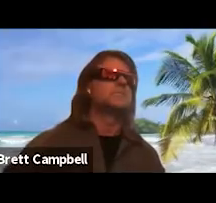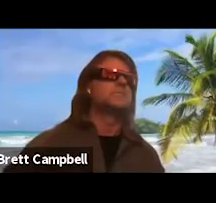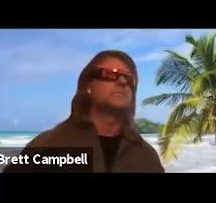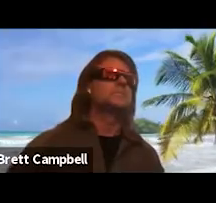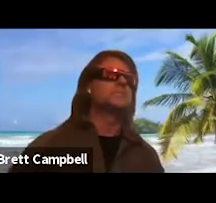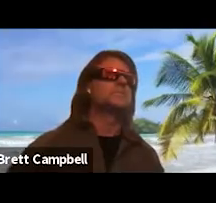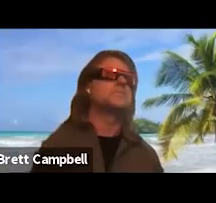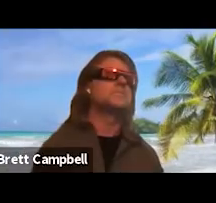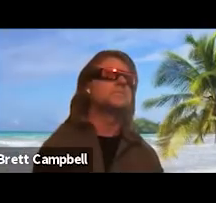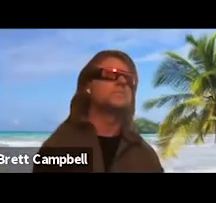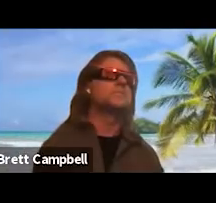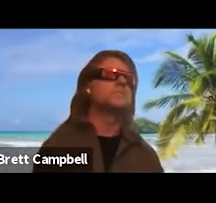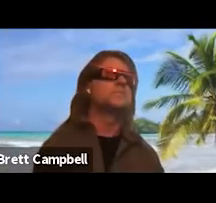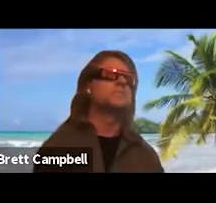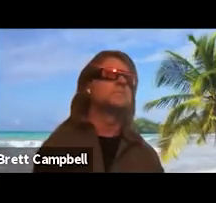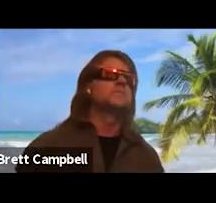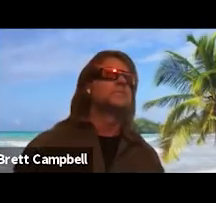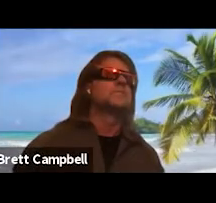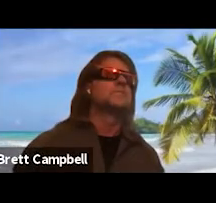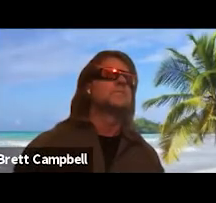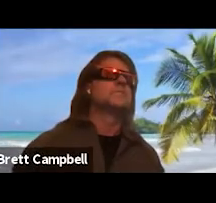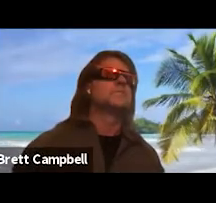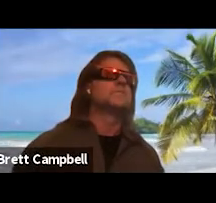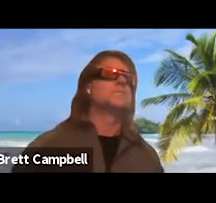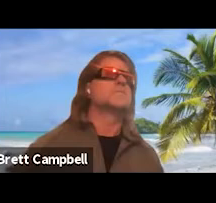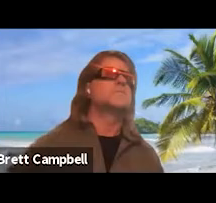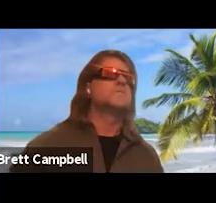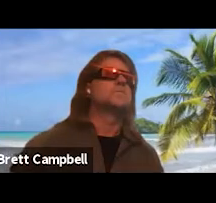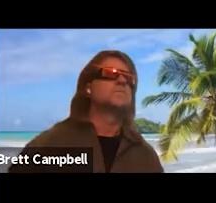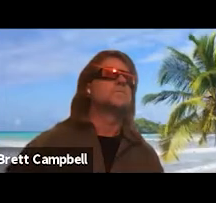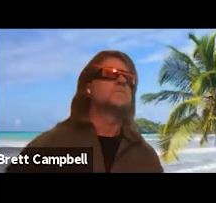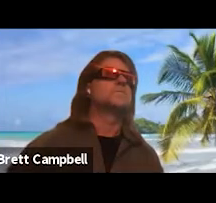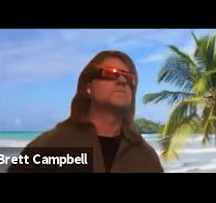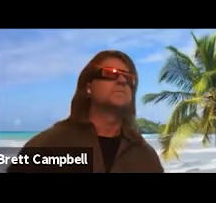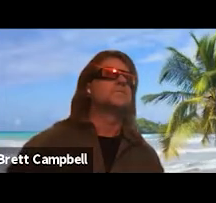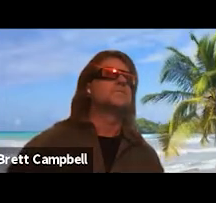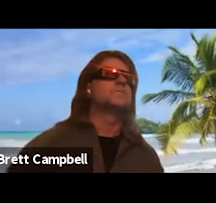even for people who share identity characteristics. By adopting an intersectional lens,